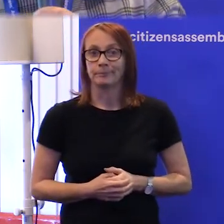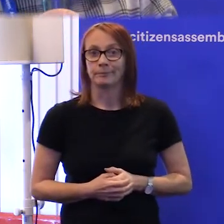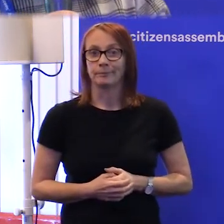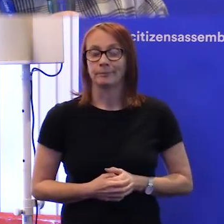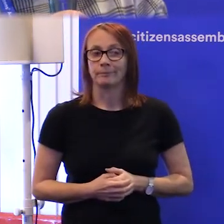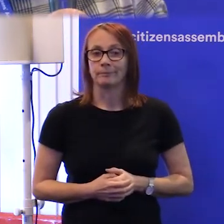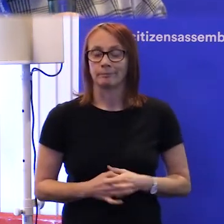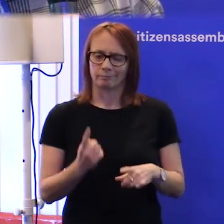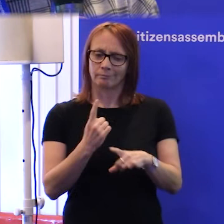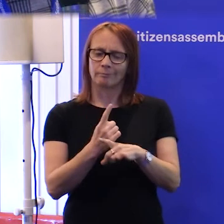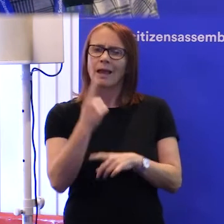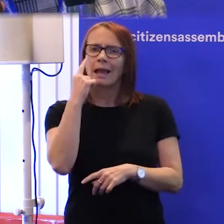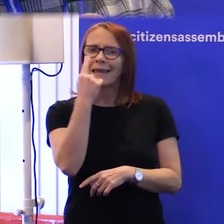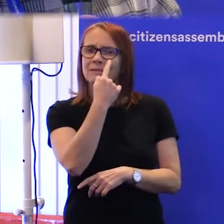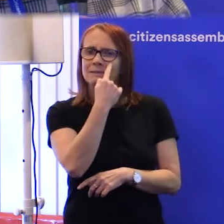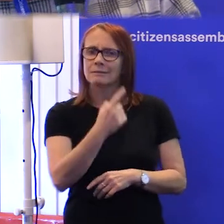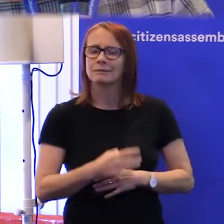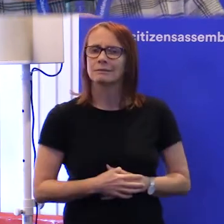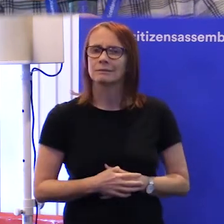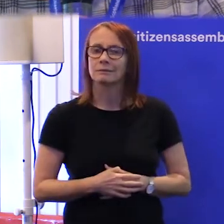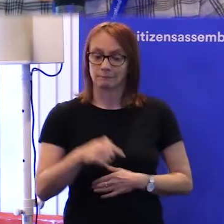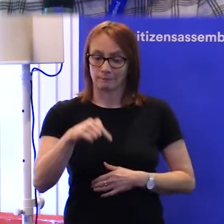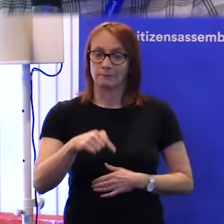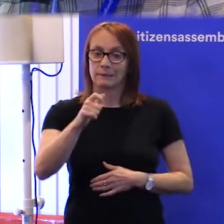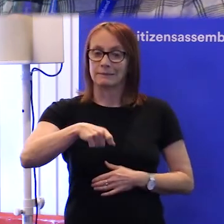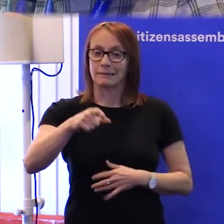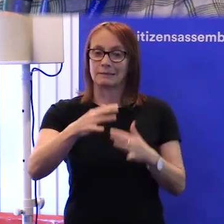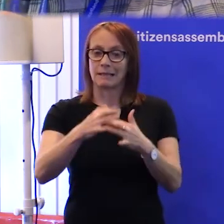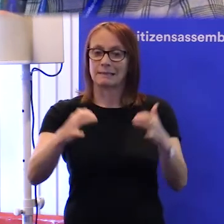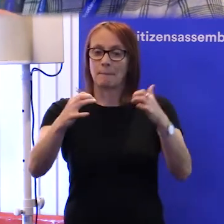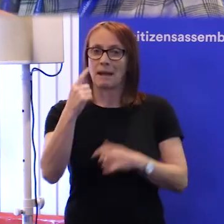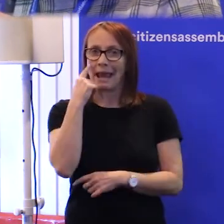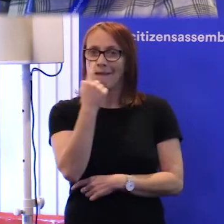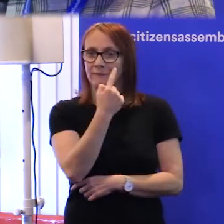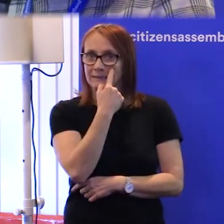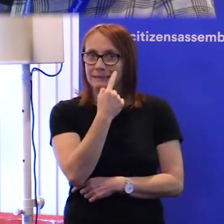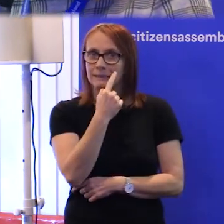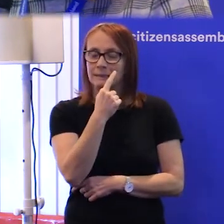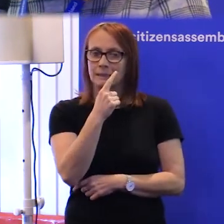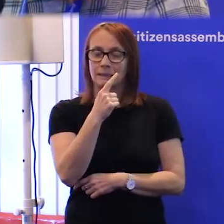talking about evidence and evidence at the citizens assembly and we're really going to start moving into a lot of this tomorrow